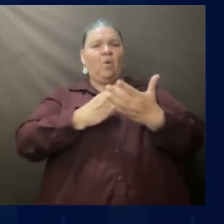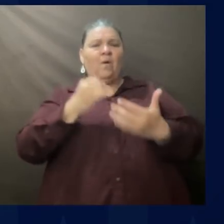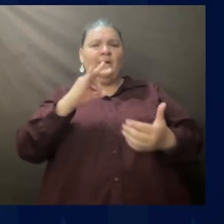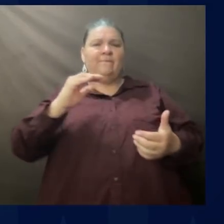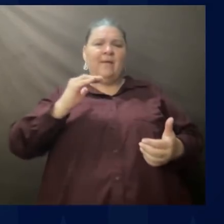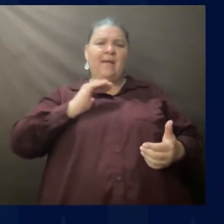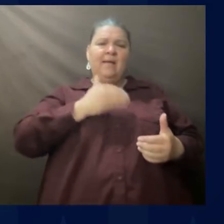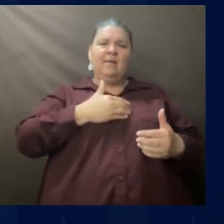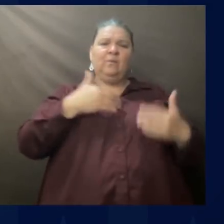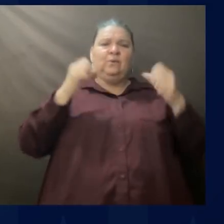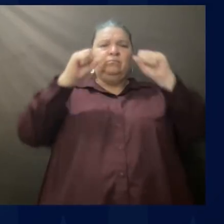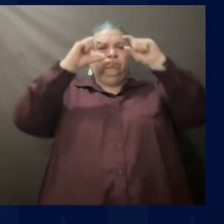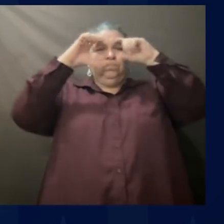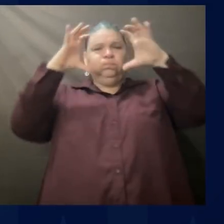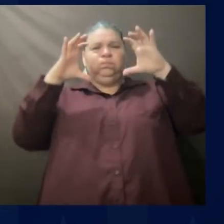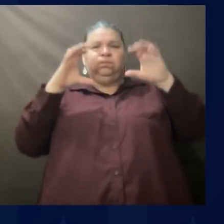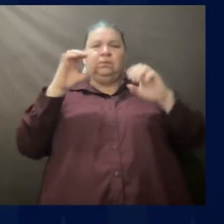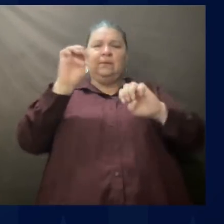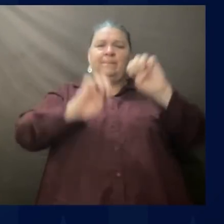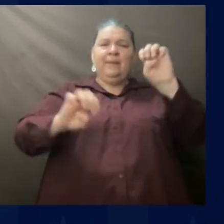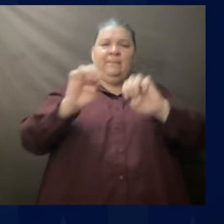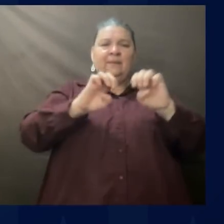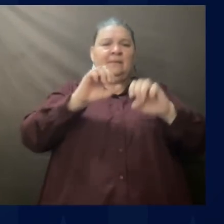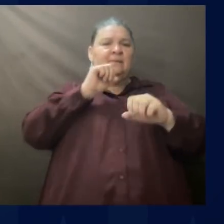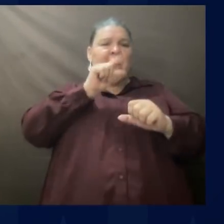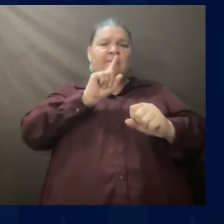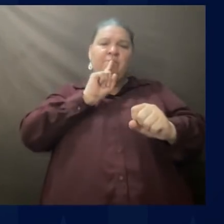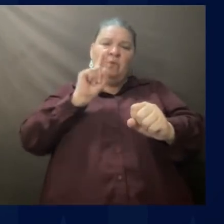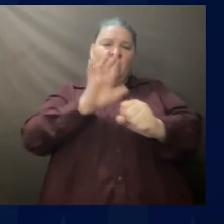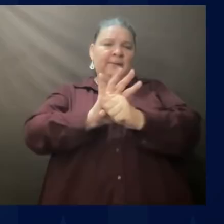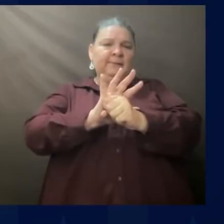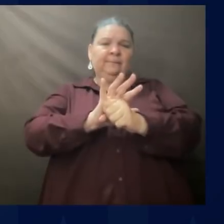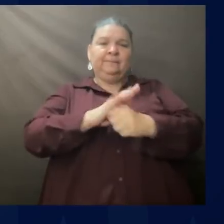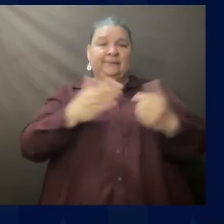Every generation has to defeat democracy’s mortal foes.